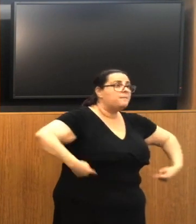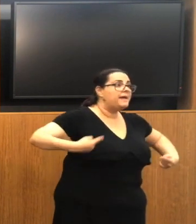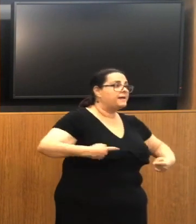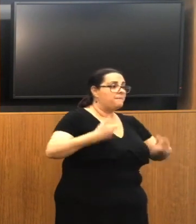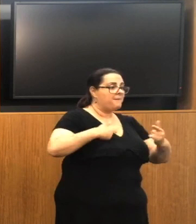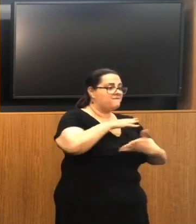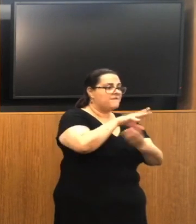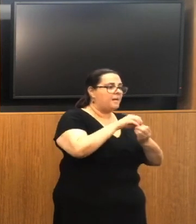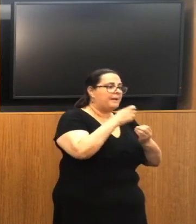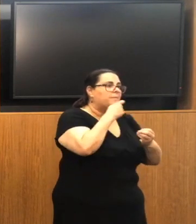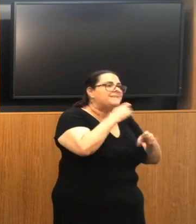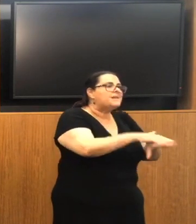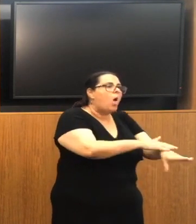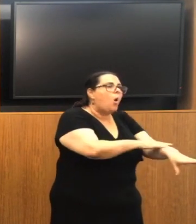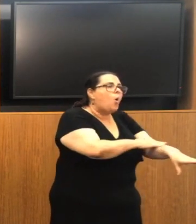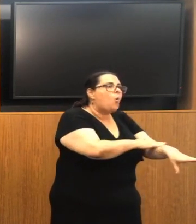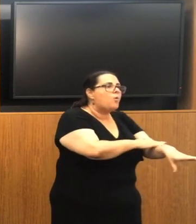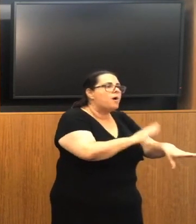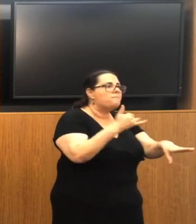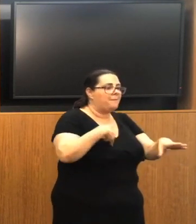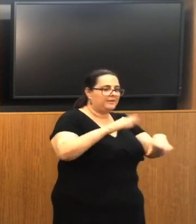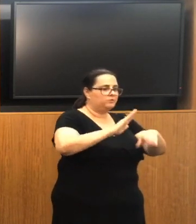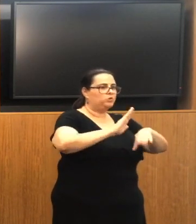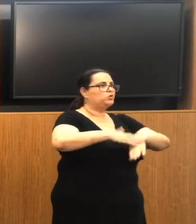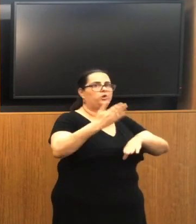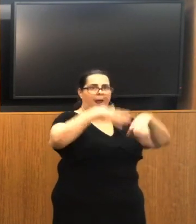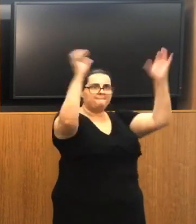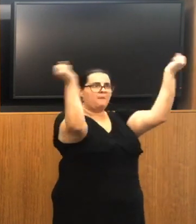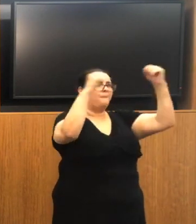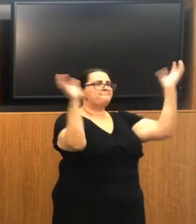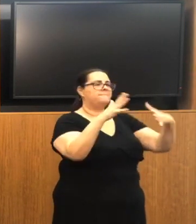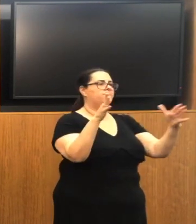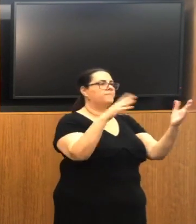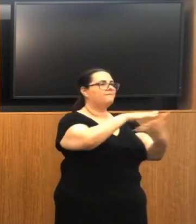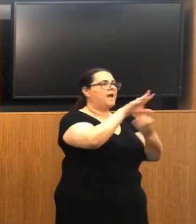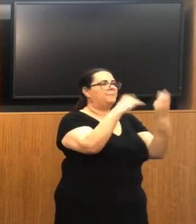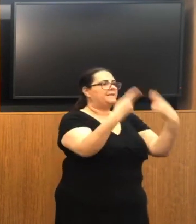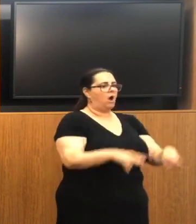And so, we just made the decision and fled.